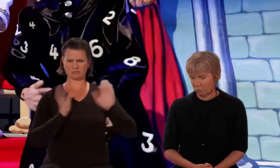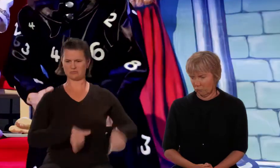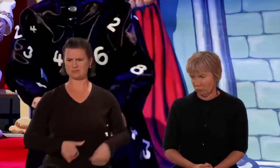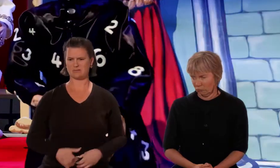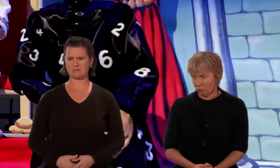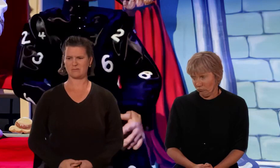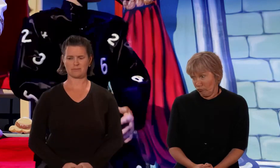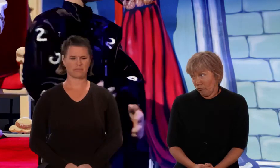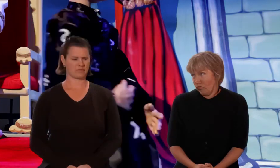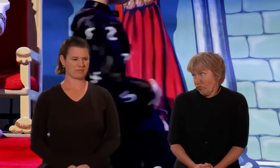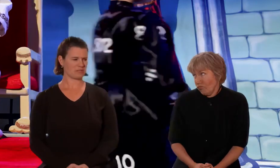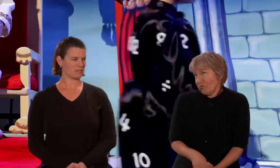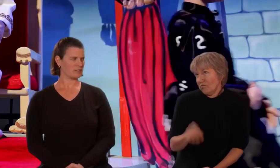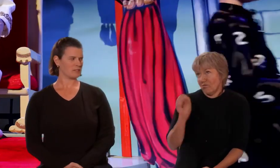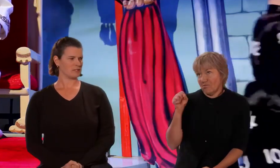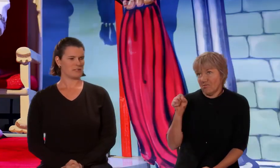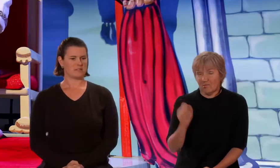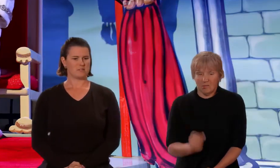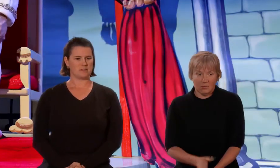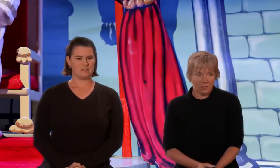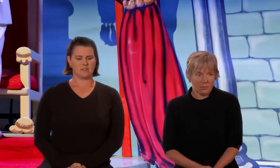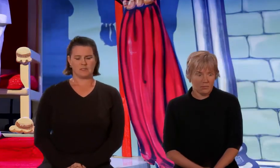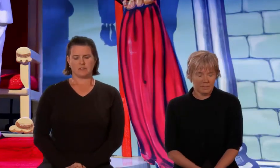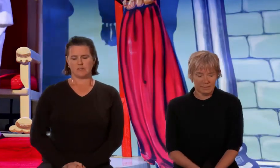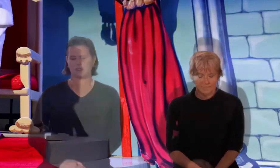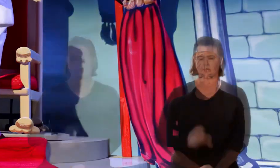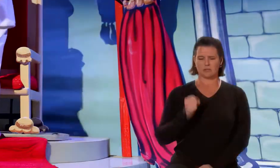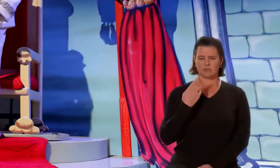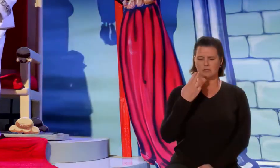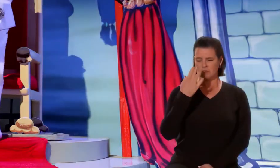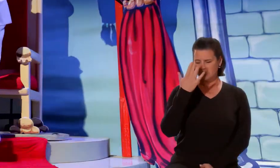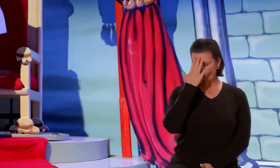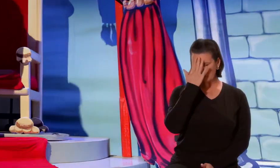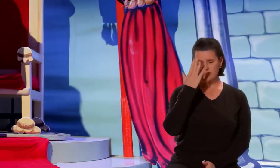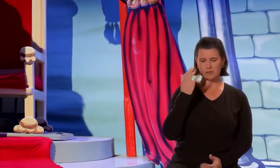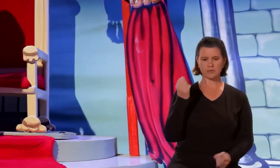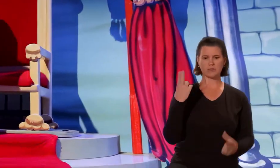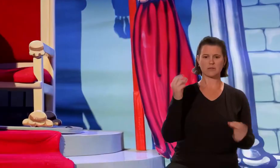[mathematician] Yes, Your Majesty. [King] Oh, dear! Oh, dear, dear, dear, dear, dear.